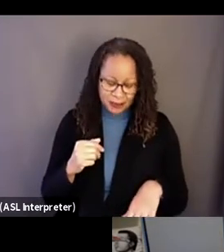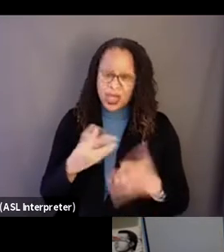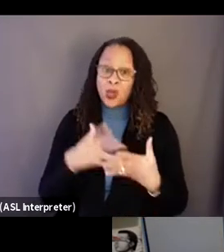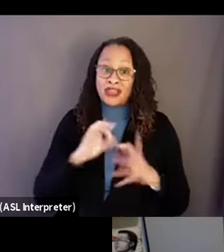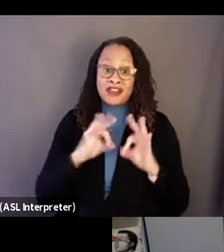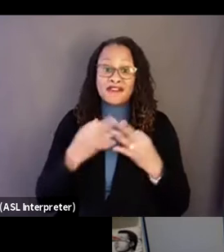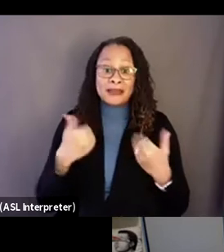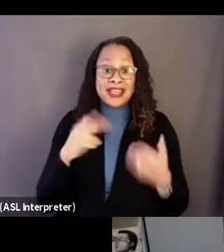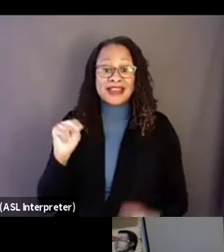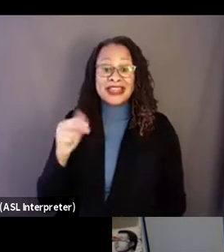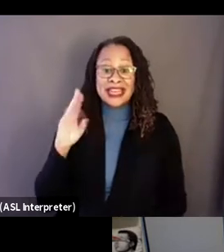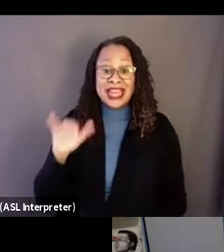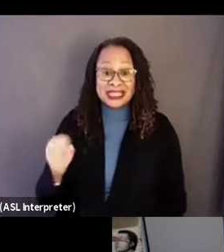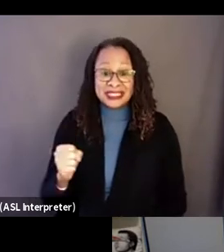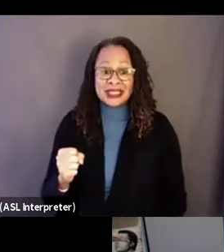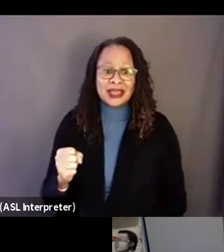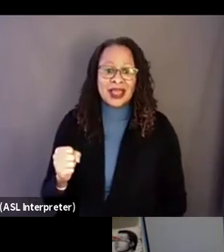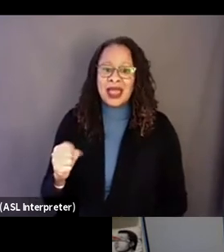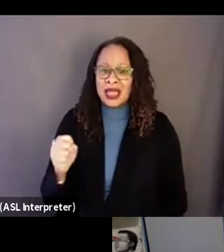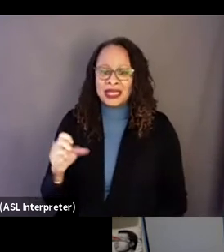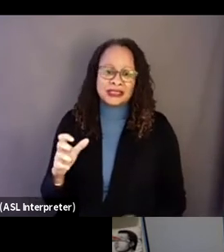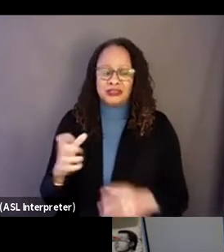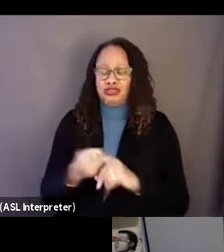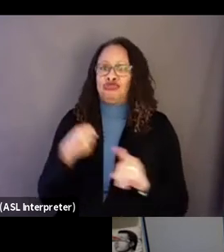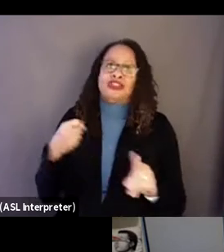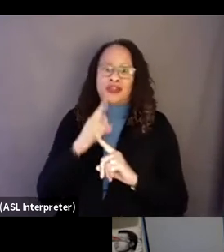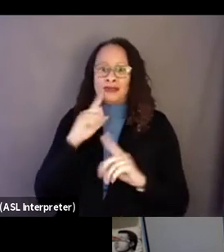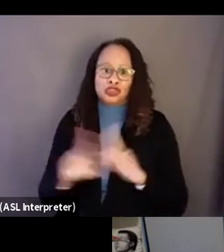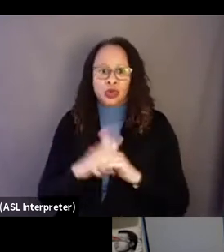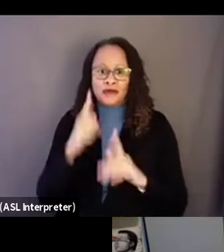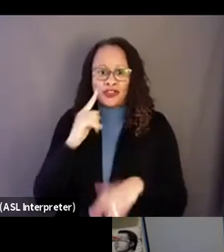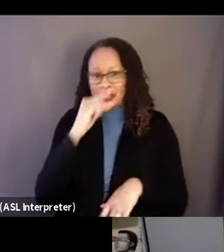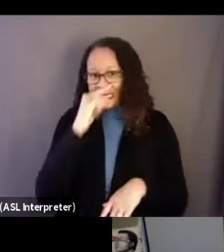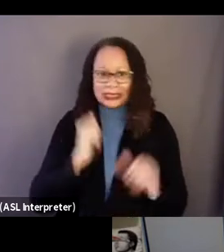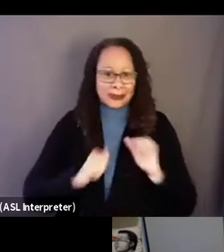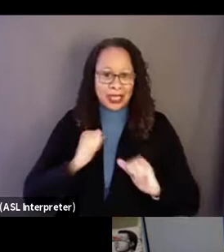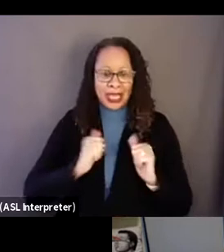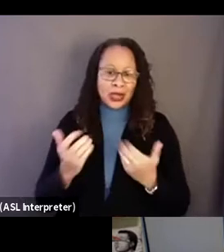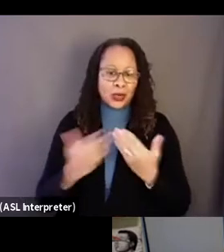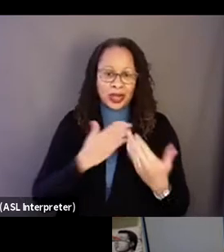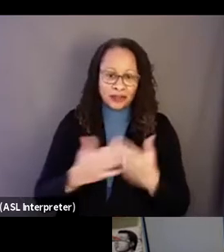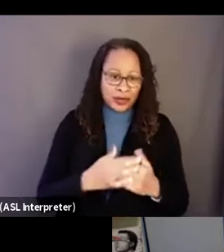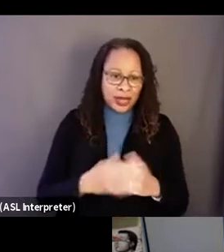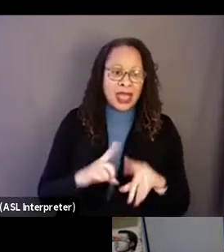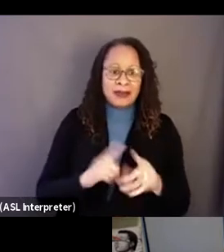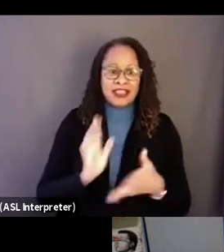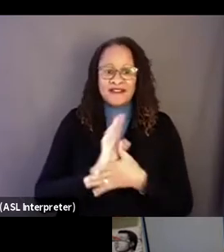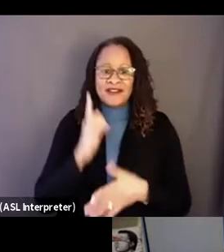to extend themselves to show up for things. So, I just, I can't say it in any other way but the film I think was really great.